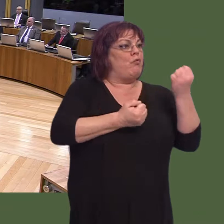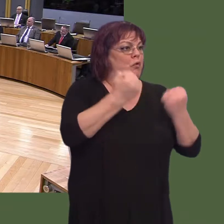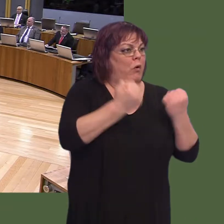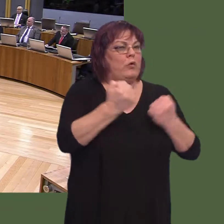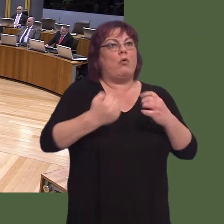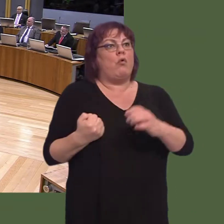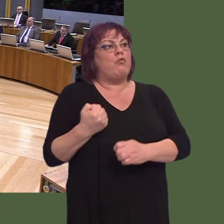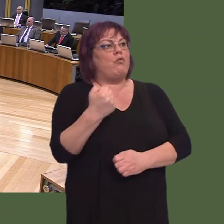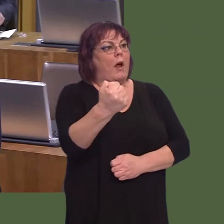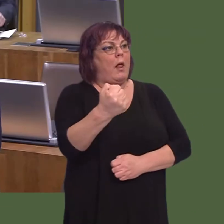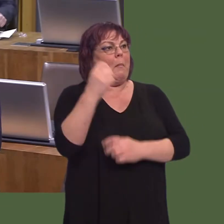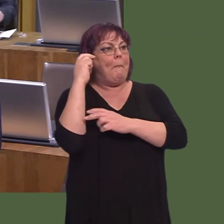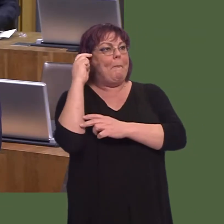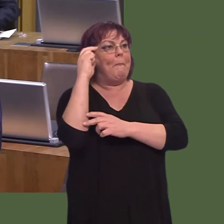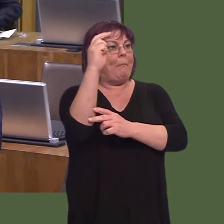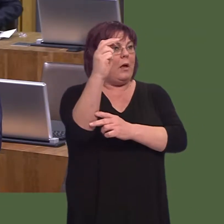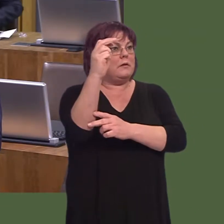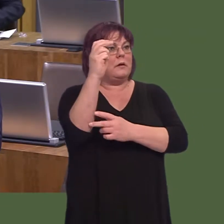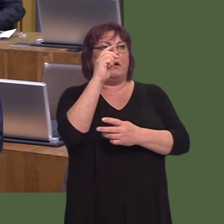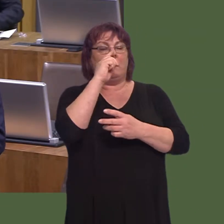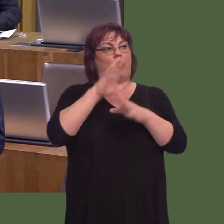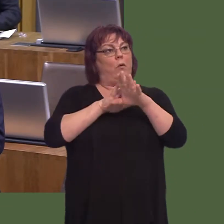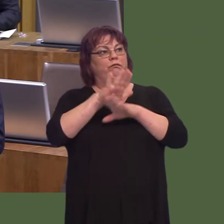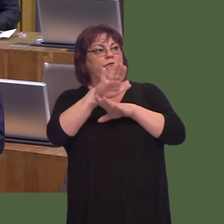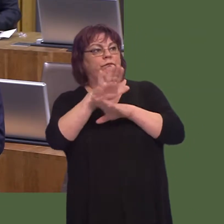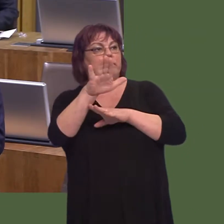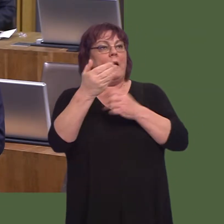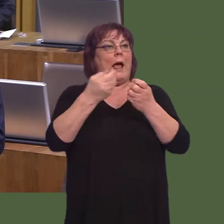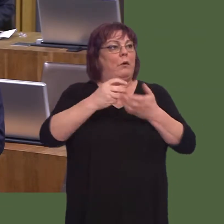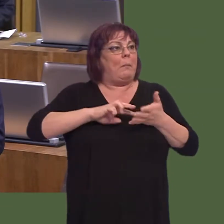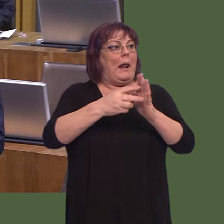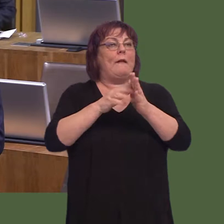improvements as part of a balanced and sustainable plan for transport investment across Wales.